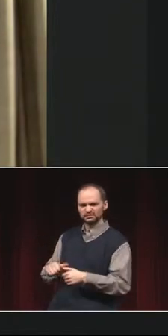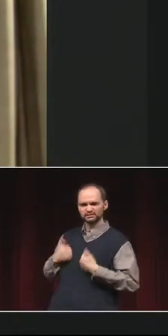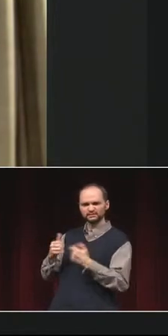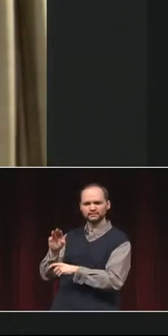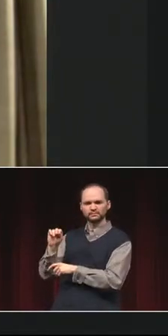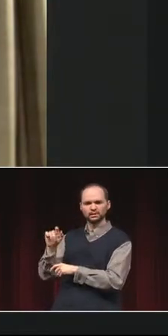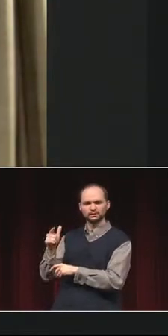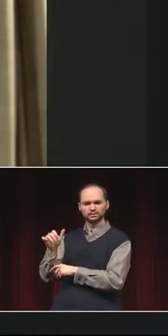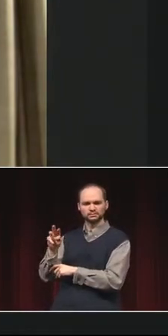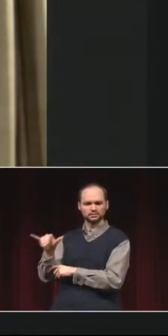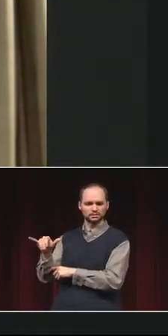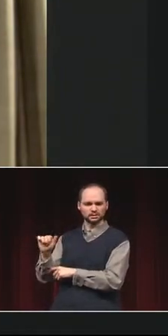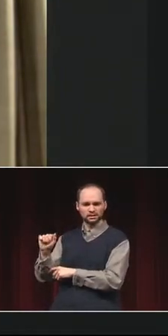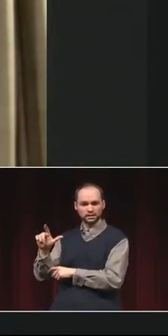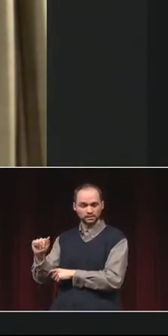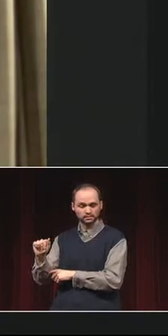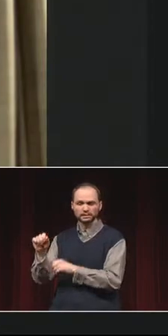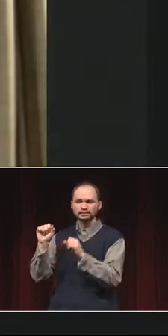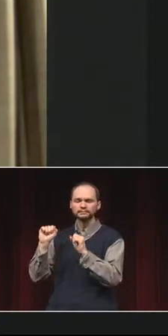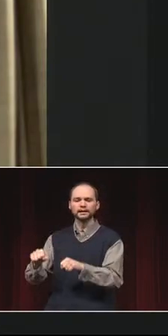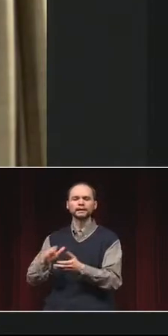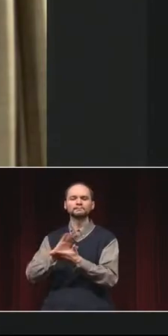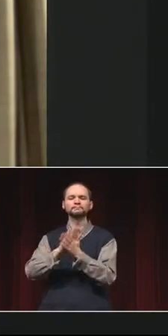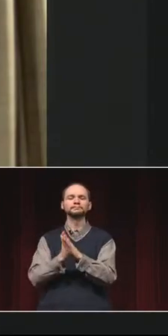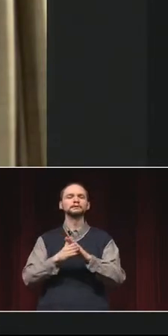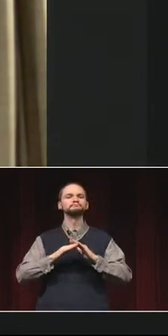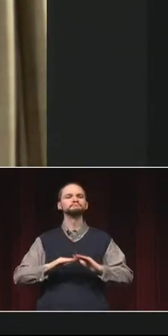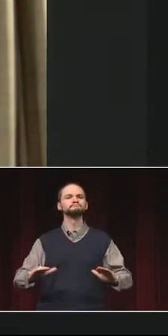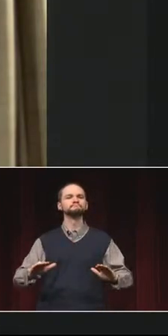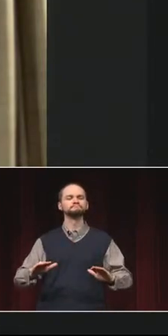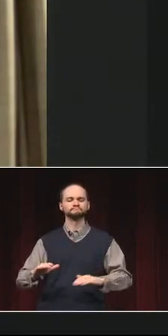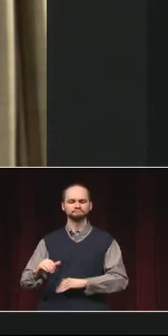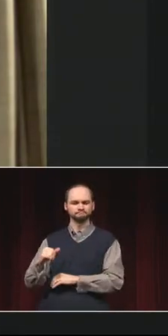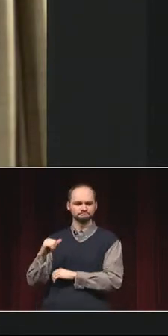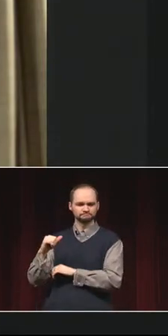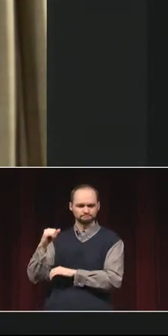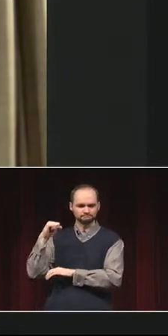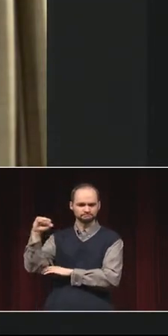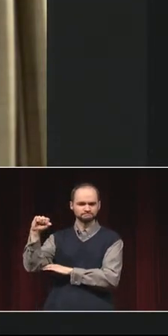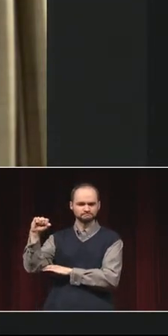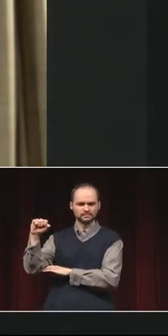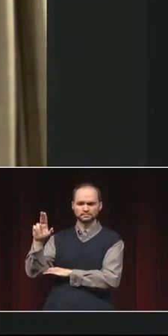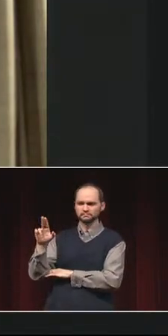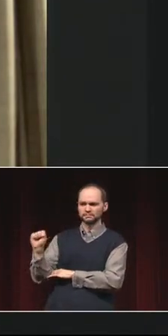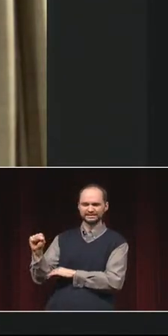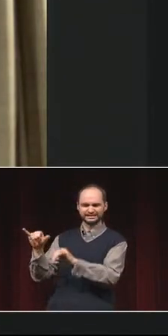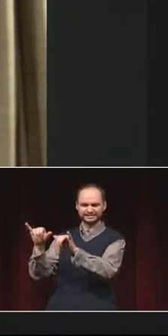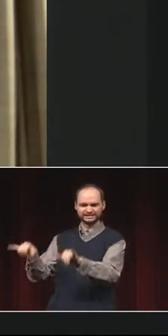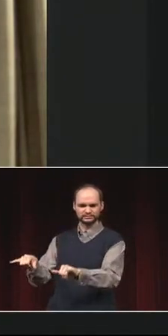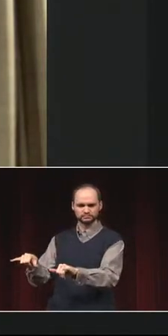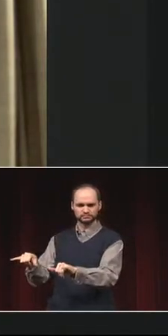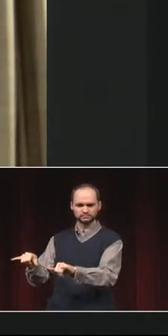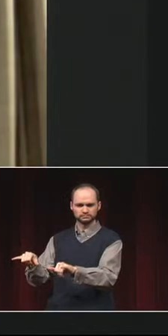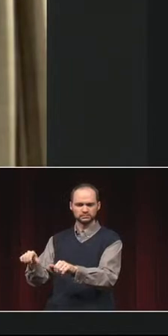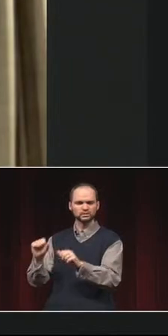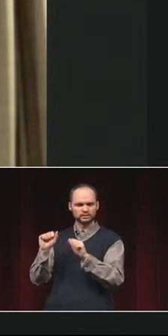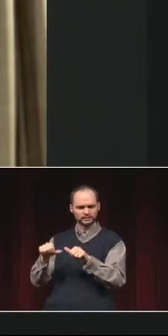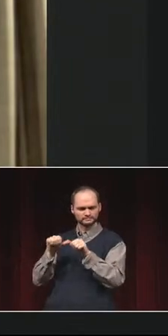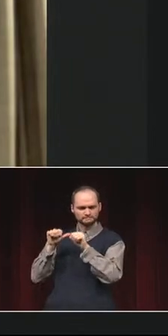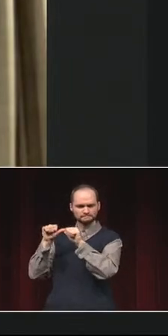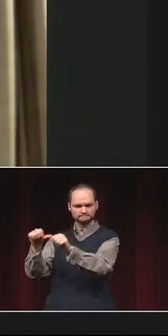system by not riding the bus for a sustained amount of time, we can send a message